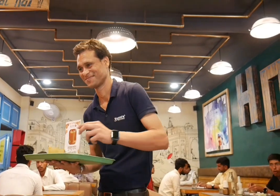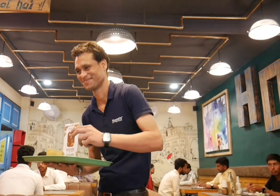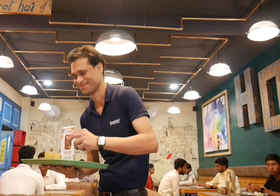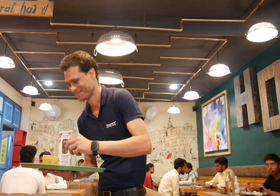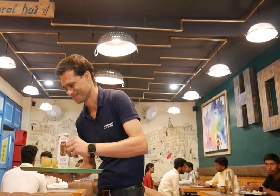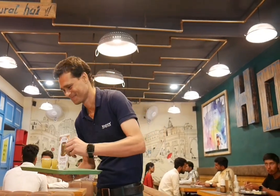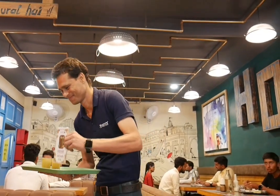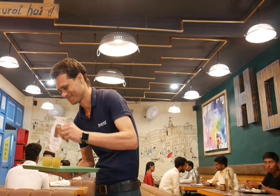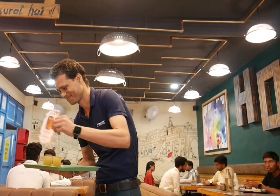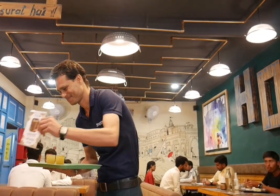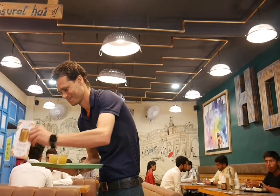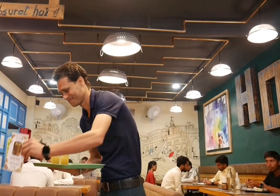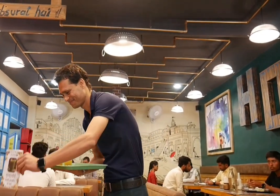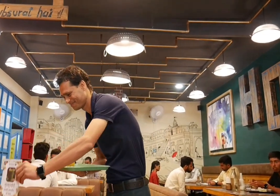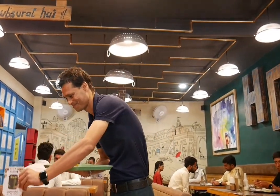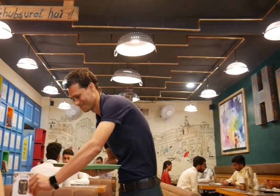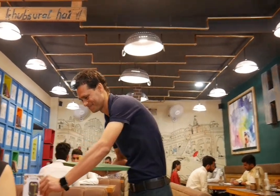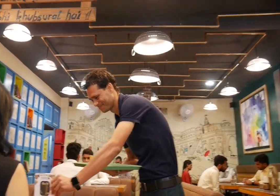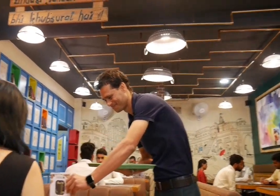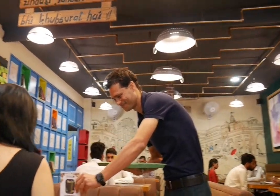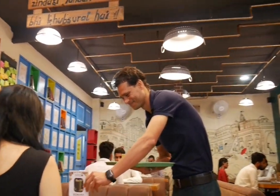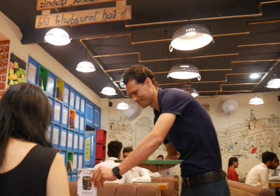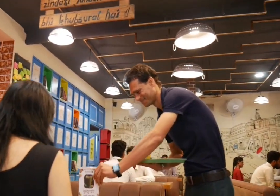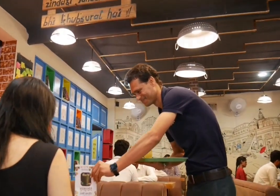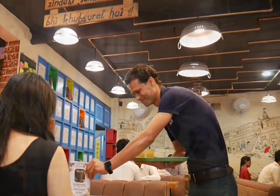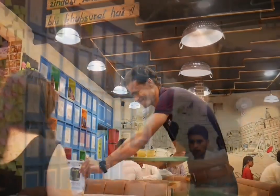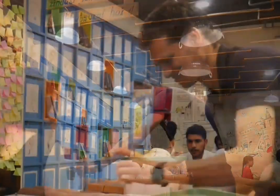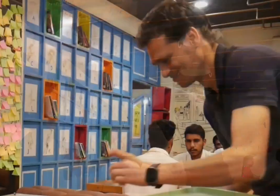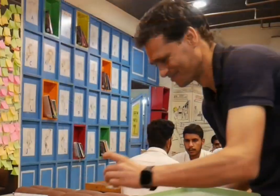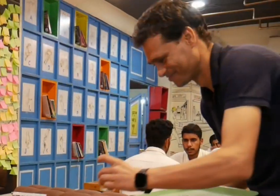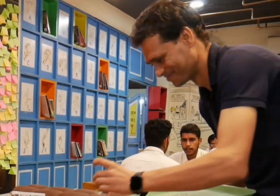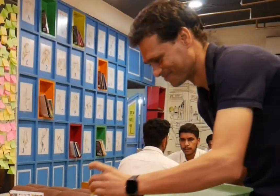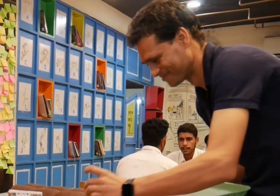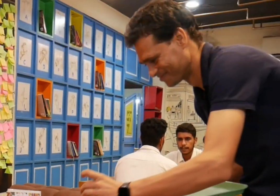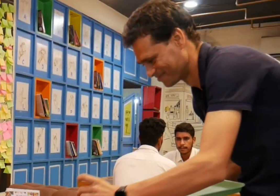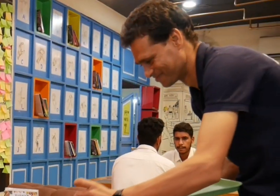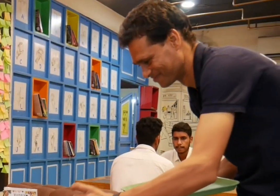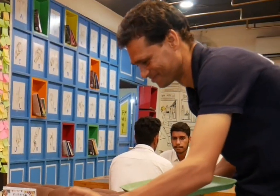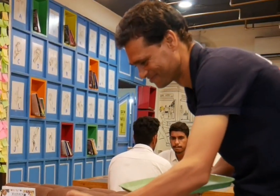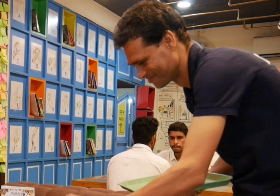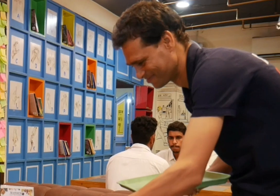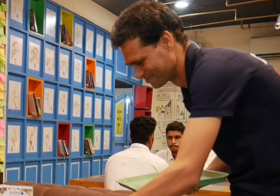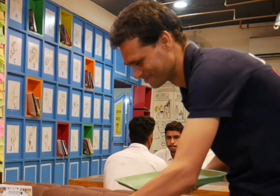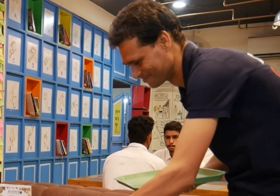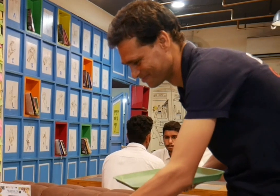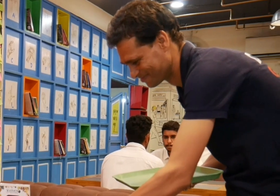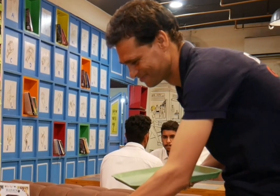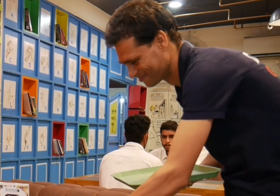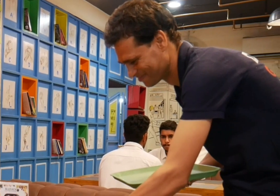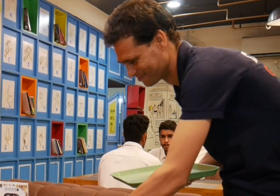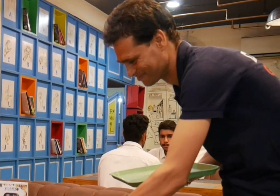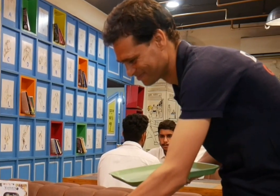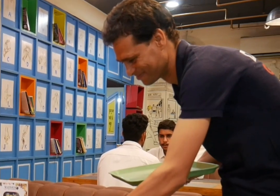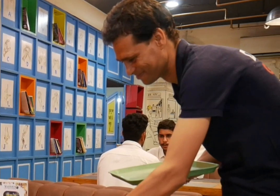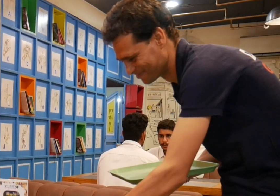their smiling face will melt your heart the best thing that happened to me was their pure smile